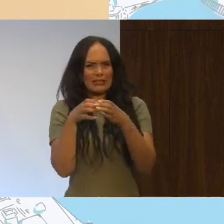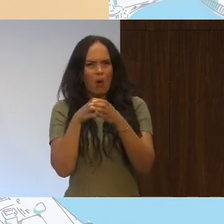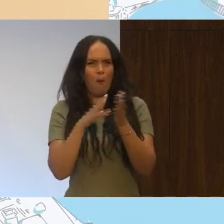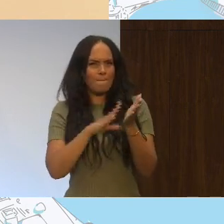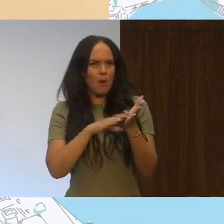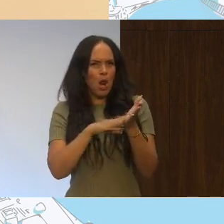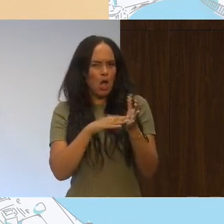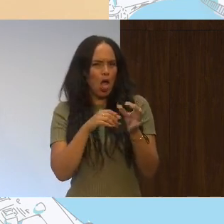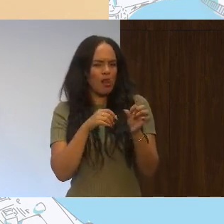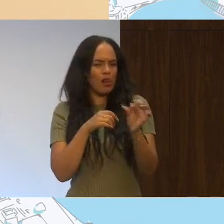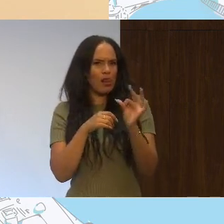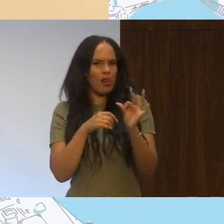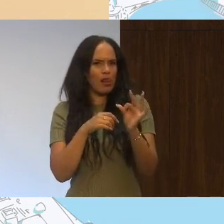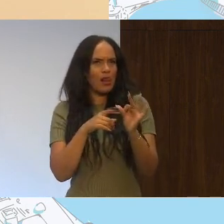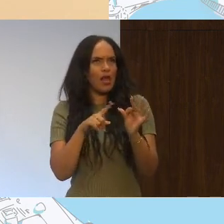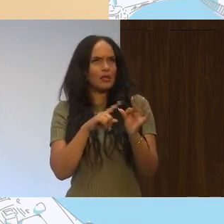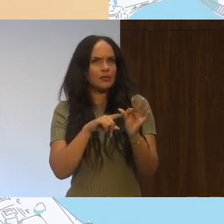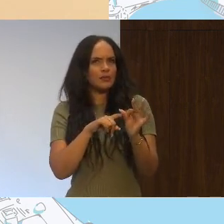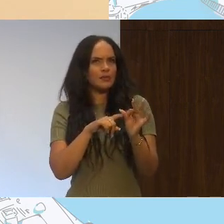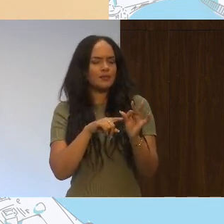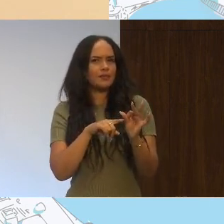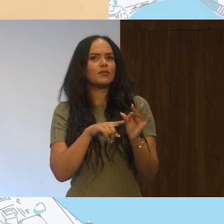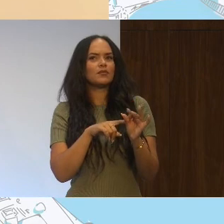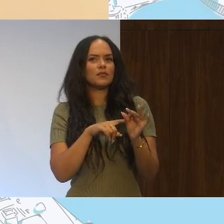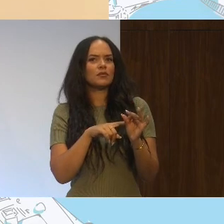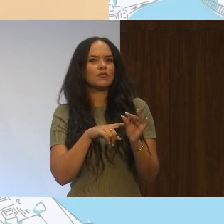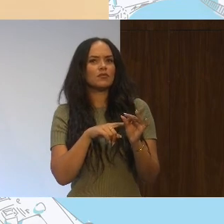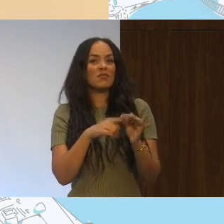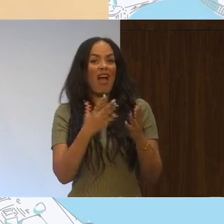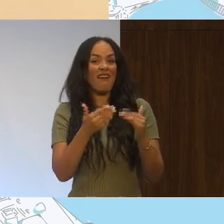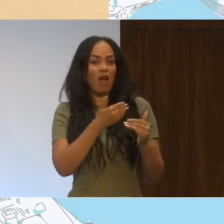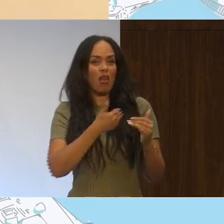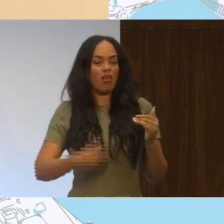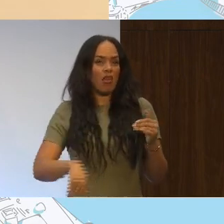Rimegepant is likely to get it's like it's its licensed MHRA license.